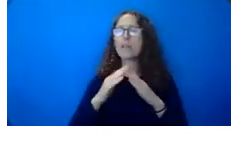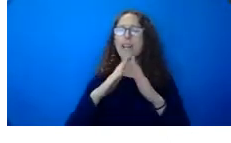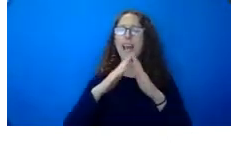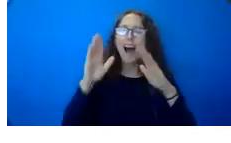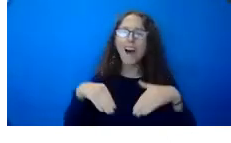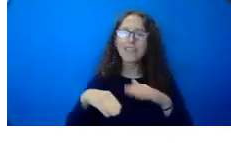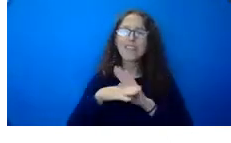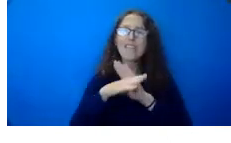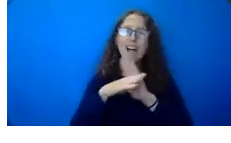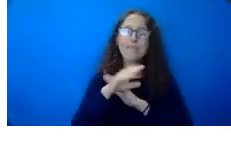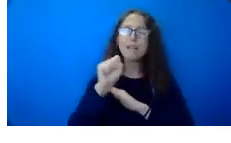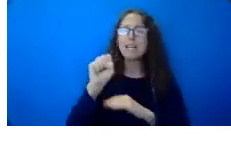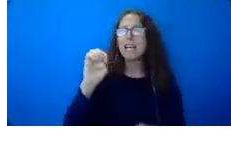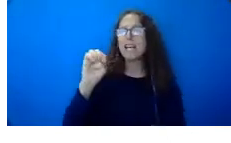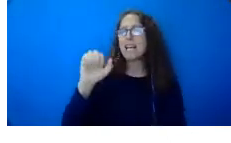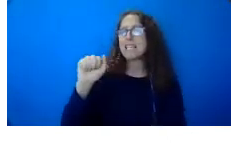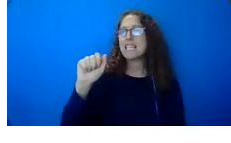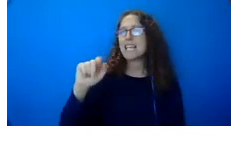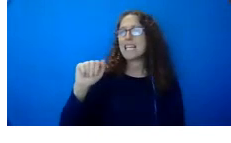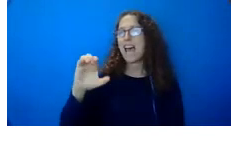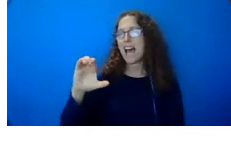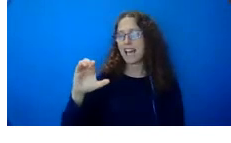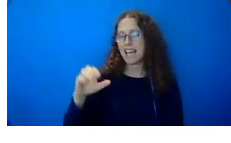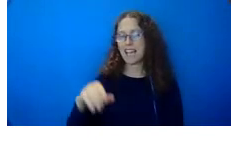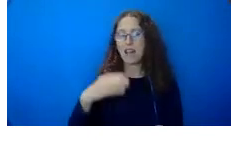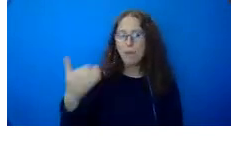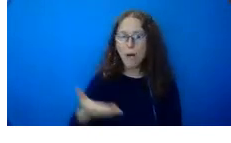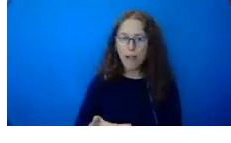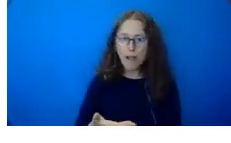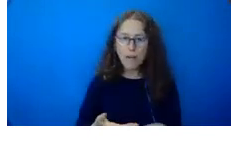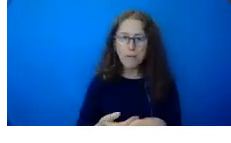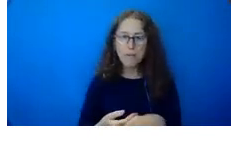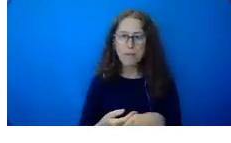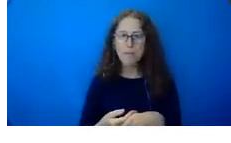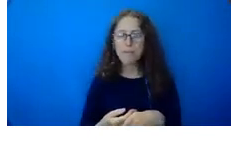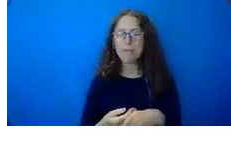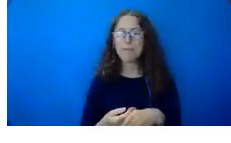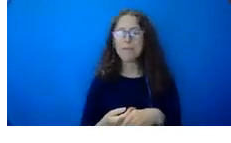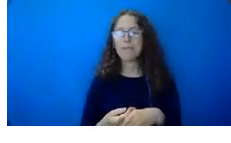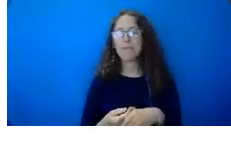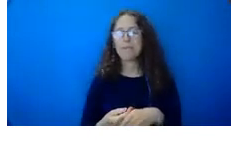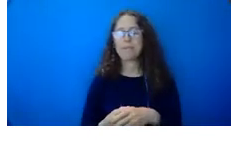BE ABLE TO SPEAK NOW IF YOU UNMUTE YOURSELF. » YES, THIS IS HAMDI FROM AFRICAN COMMUNITY HOUSING AND